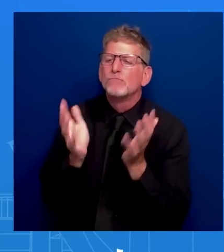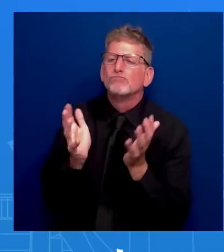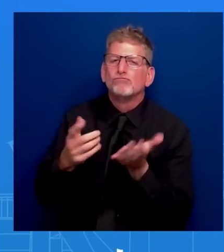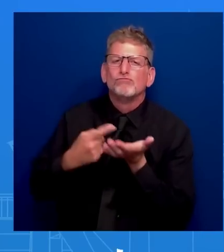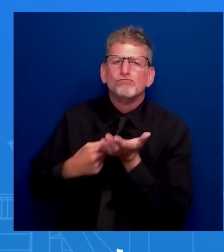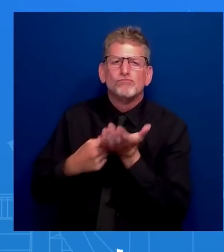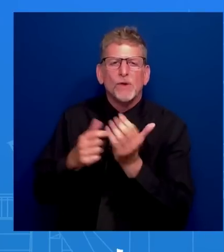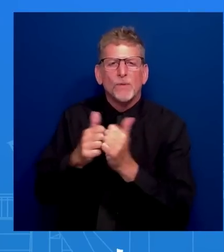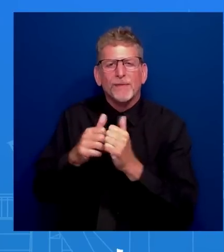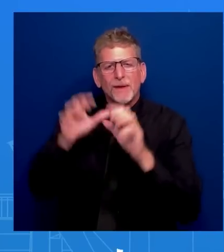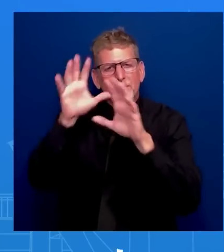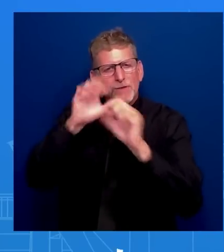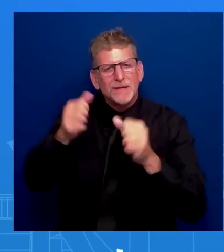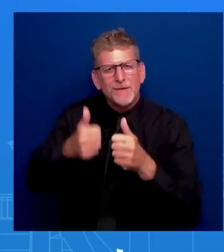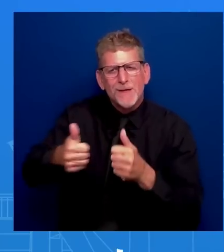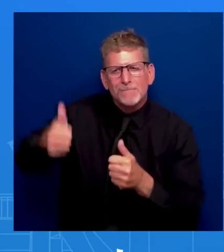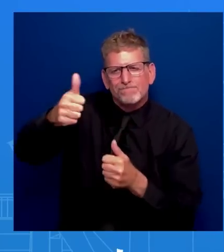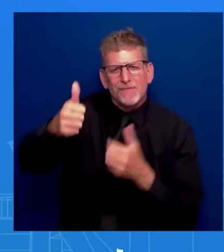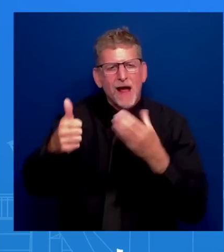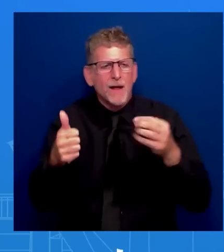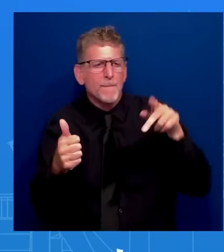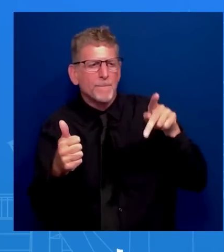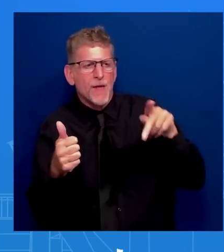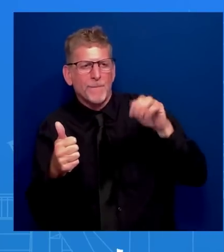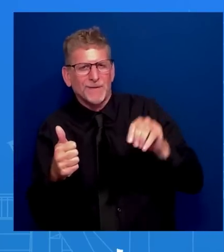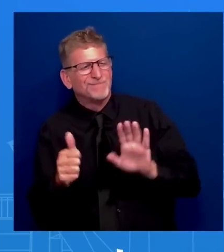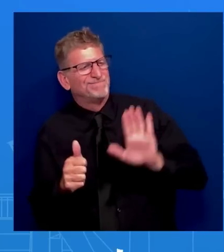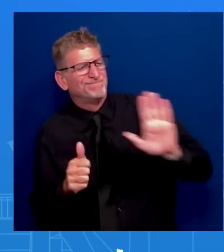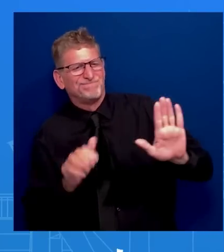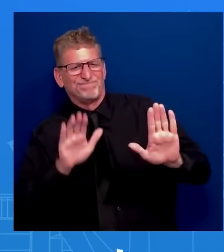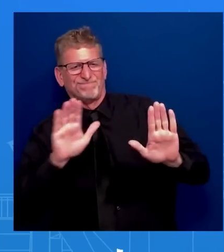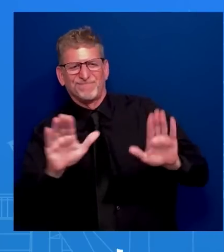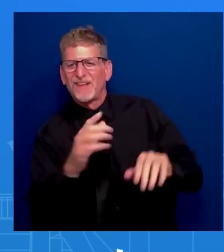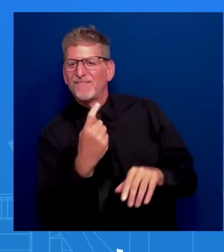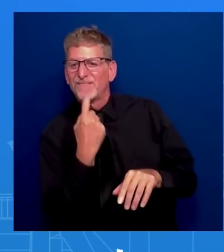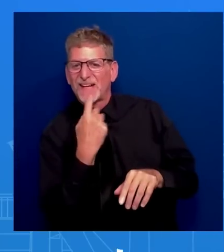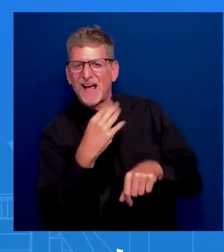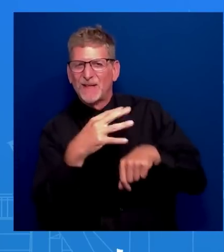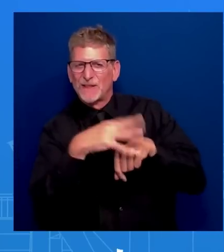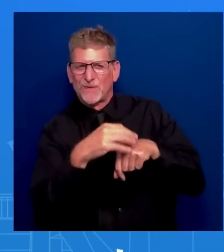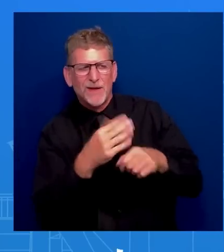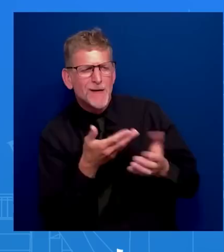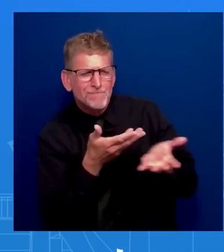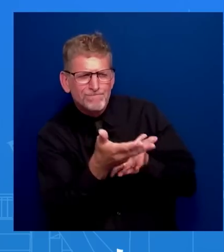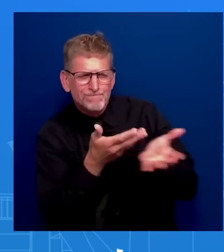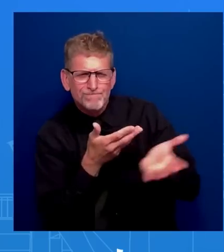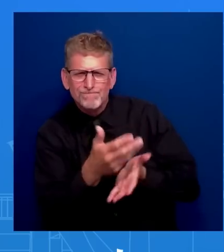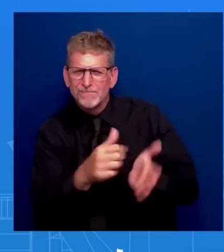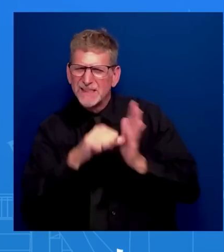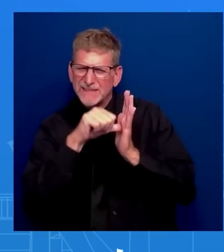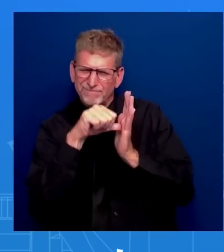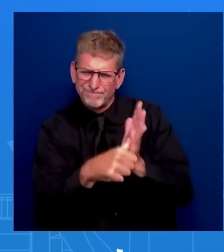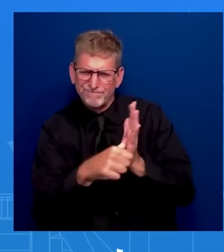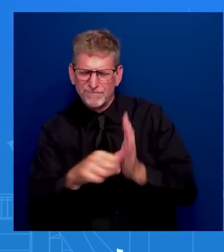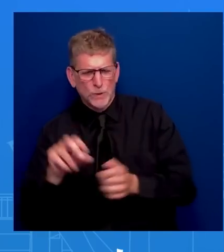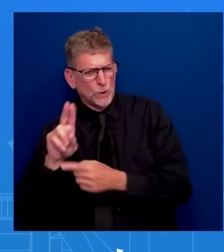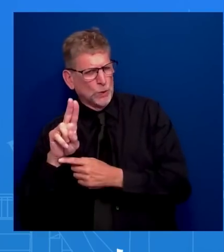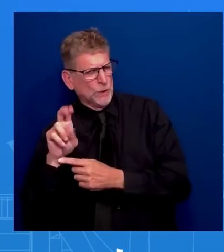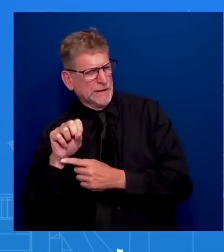Niinistö -- to emphasize the United States' strong support for their decisions to apply for NATO membership and reiterate that the United States